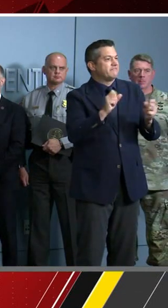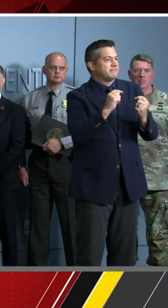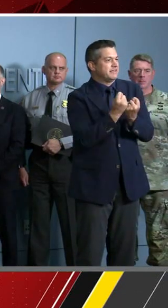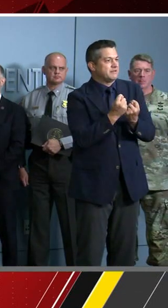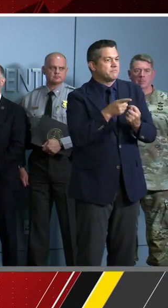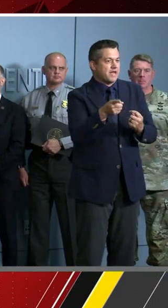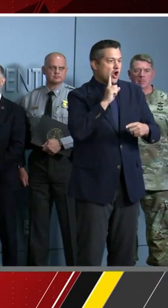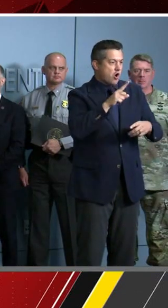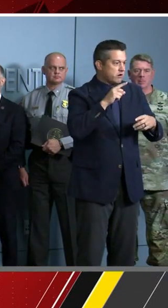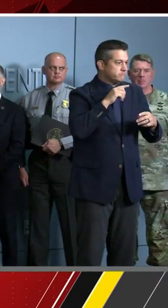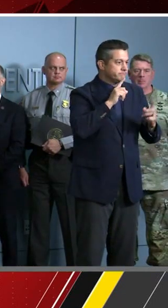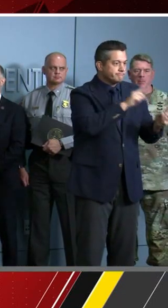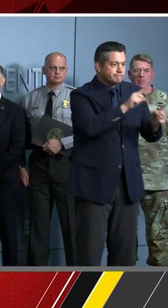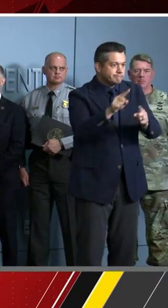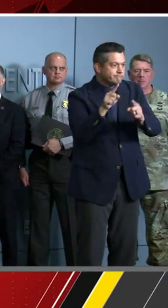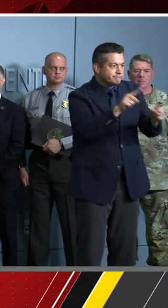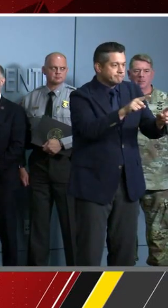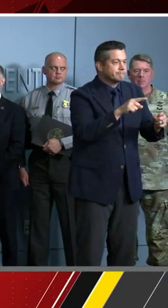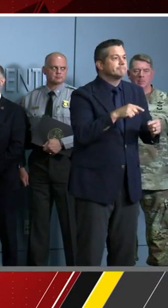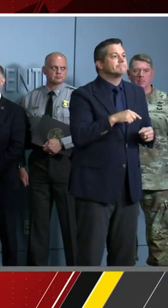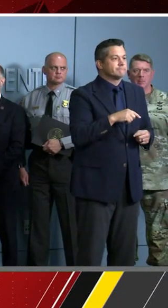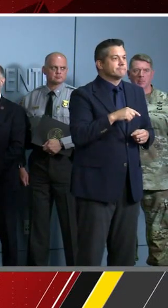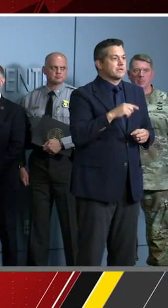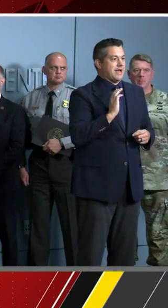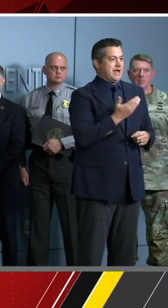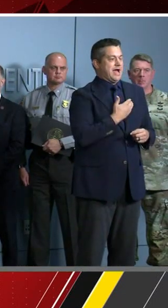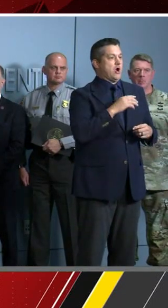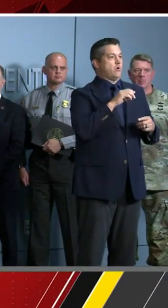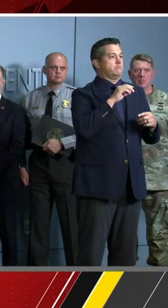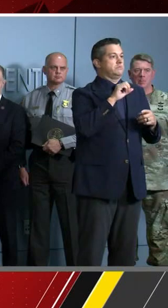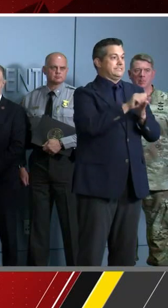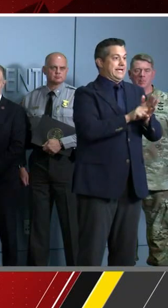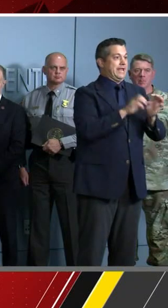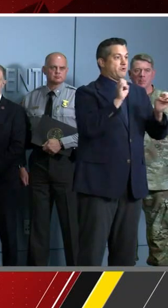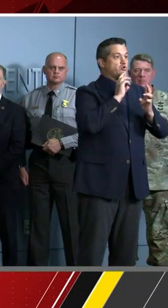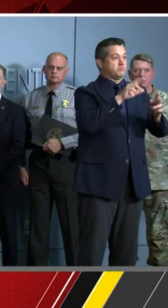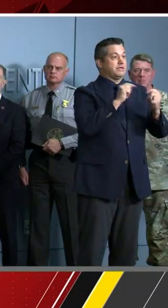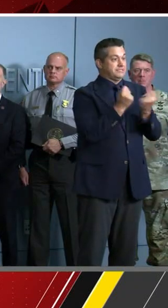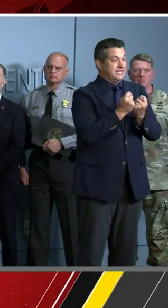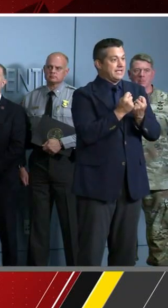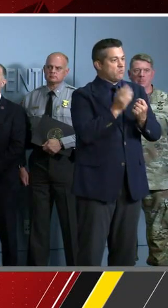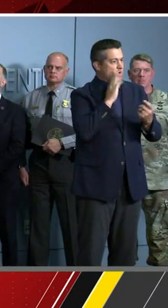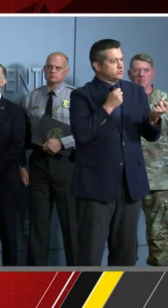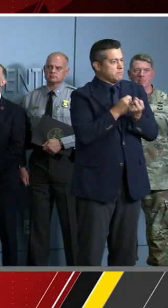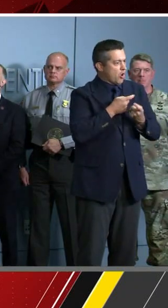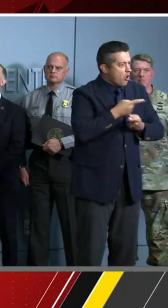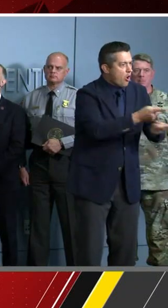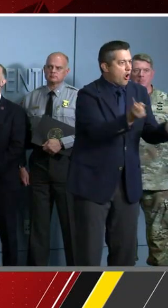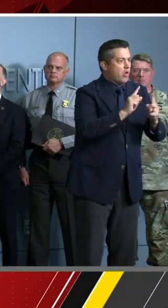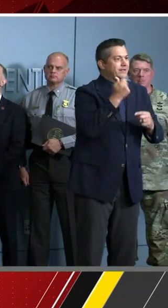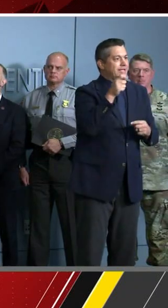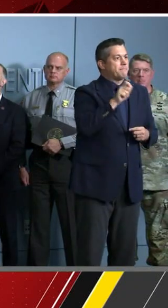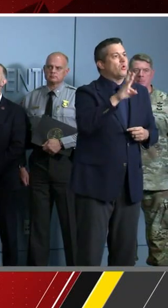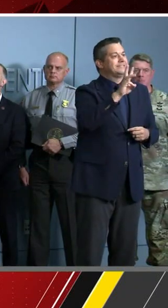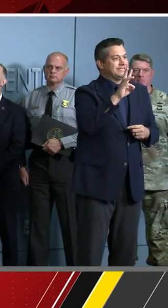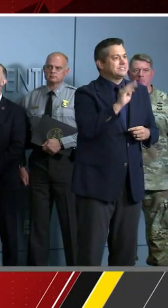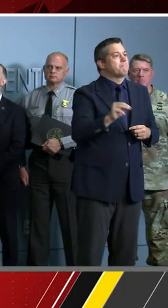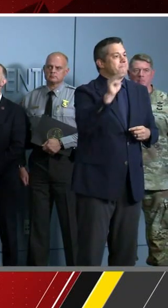communities. As the State Emergency Response Team stands ready to support the 10.6